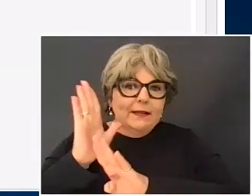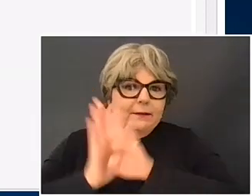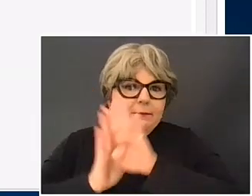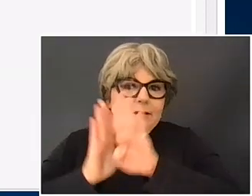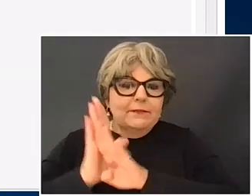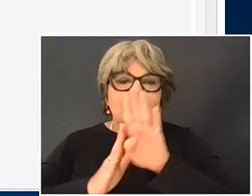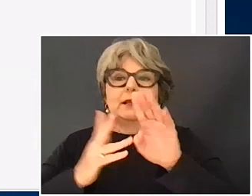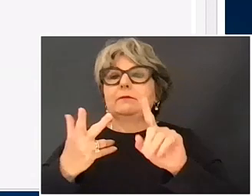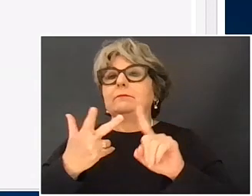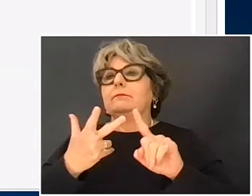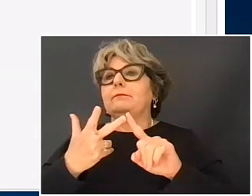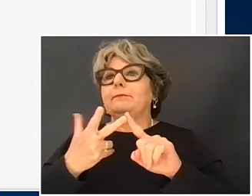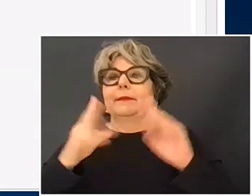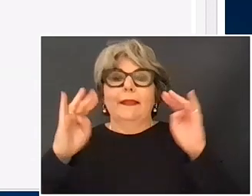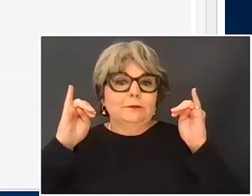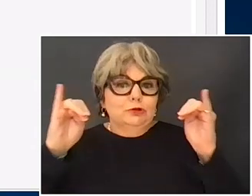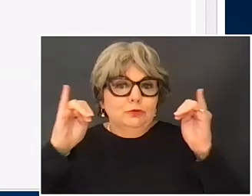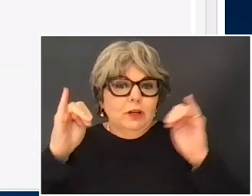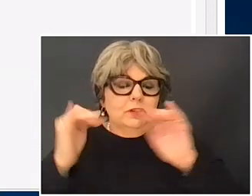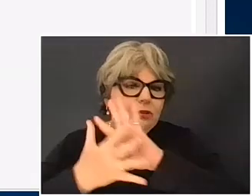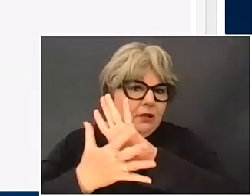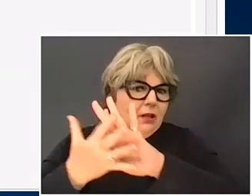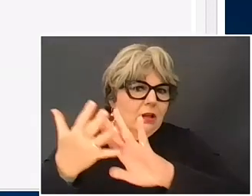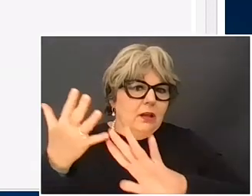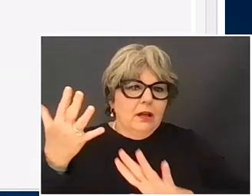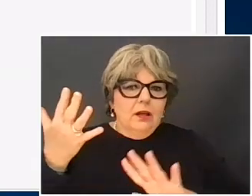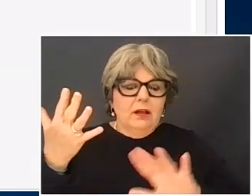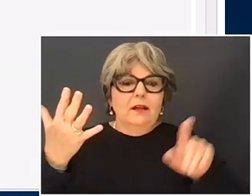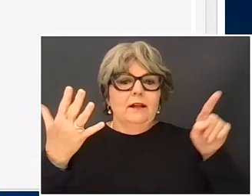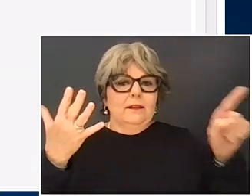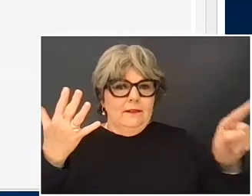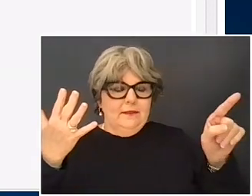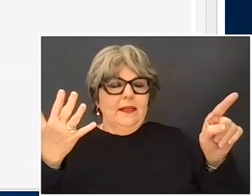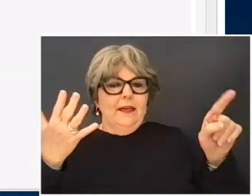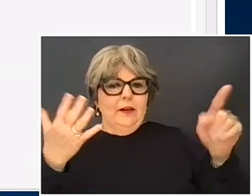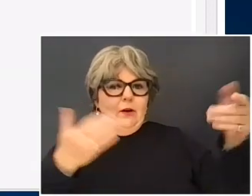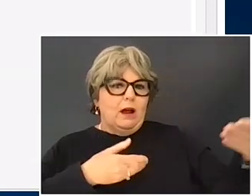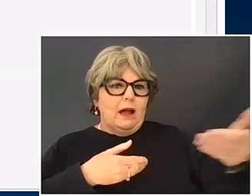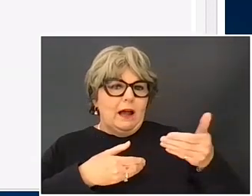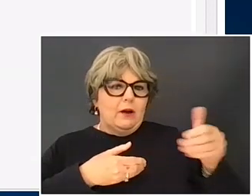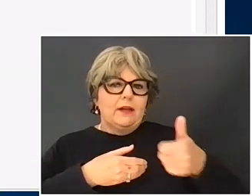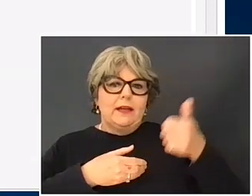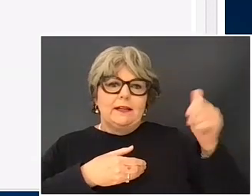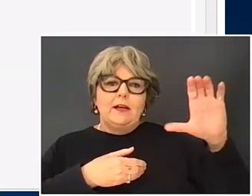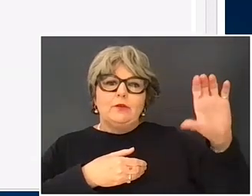instruction. Essentially they're outsourcing some of the core program